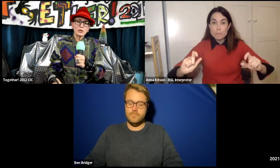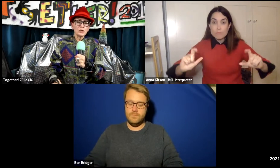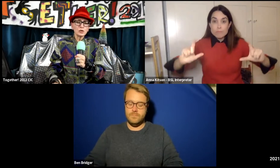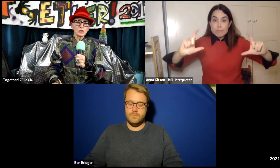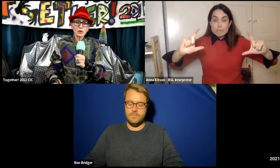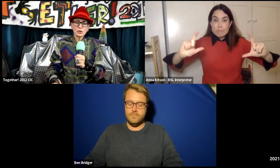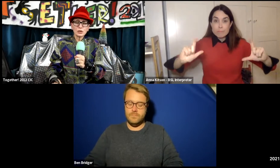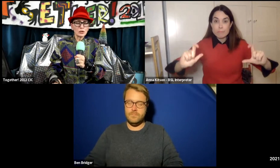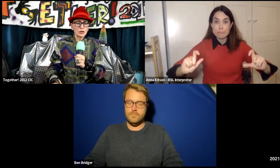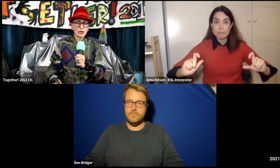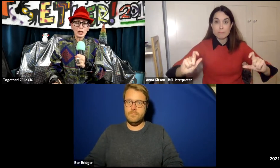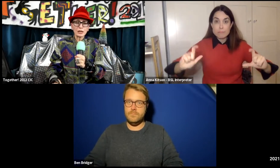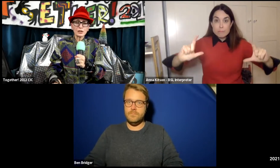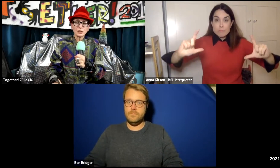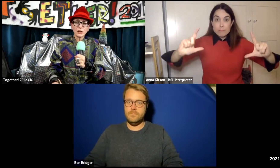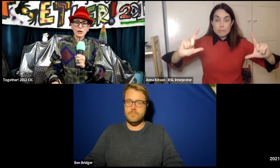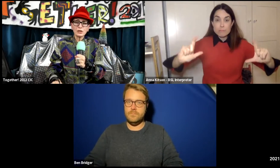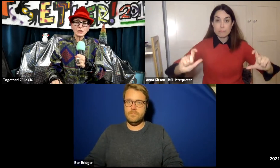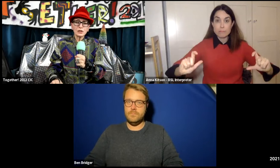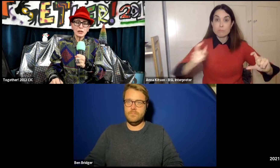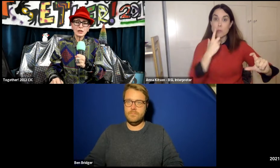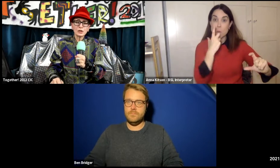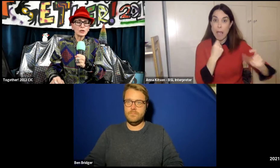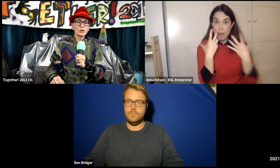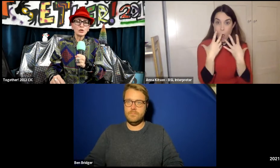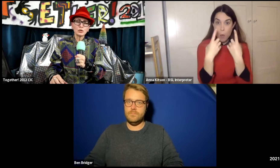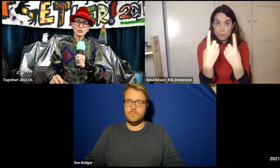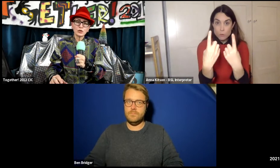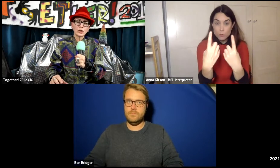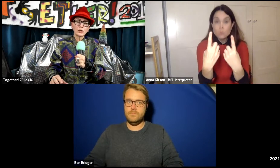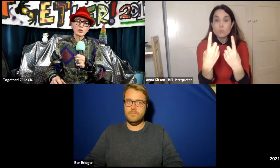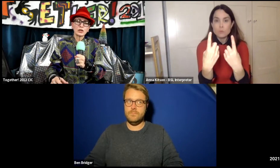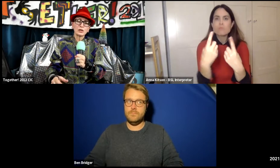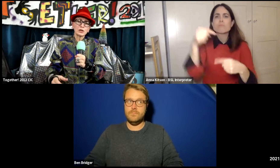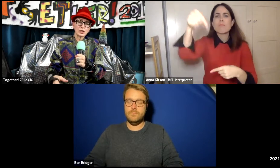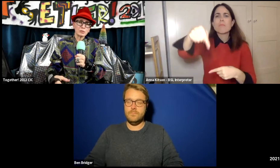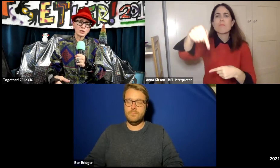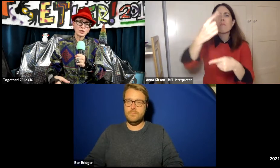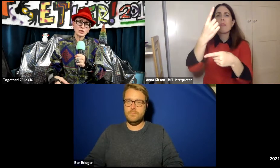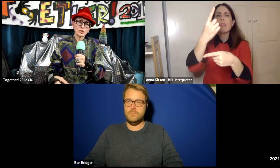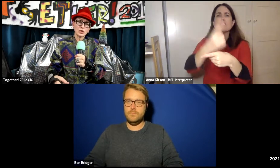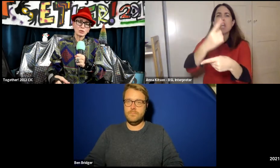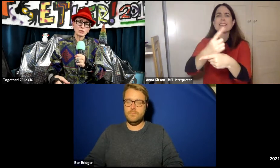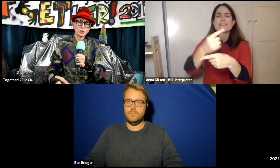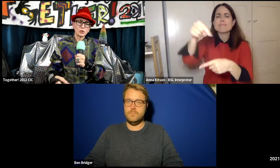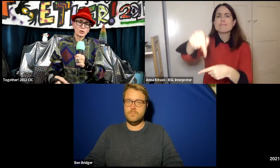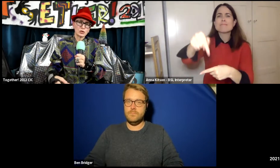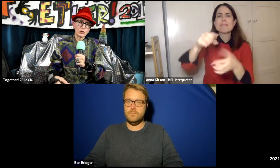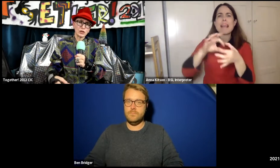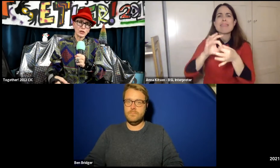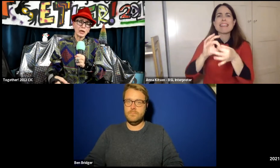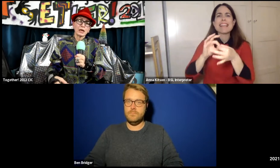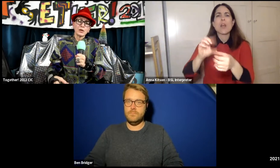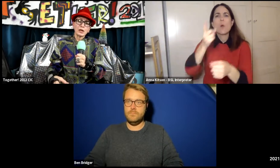if you go to the chat there is a link you can follow to get the captions up full screen.